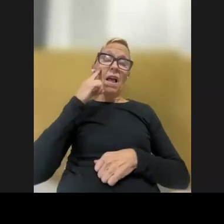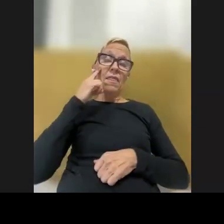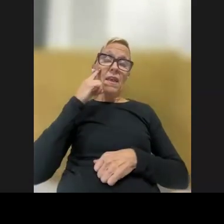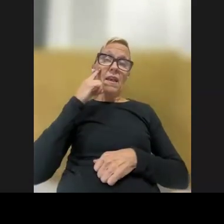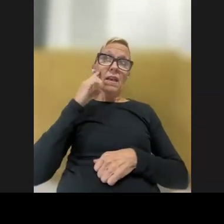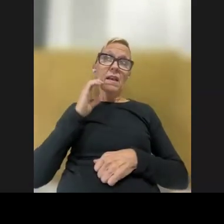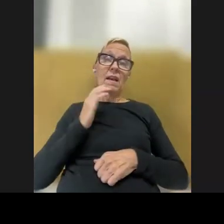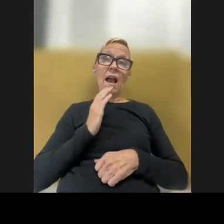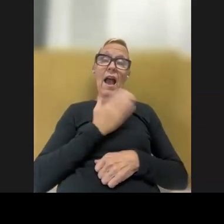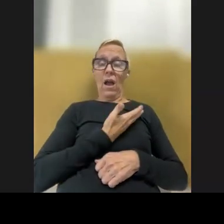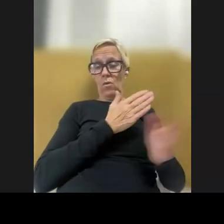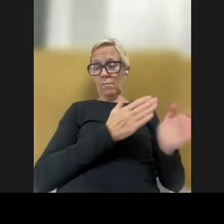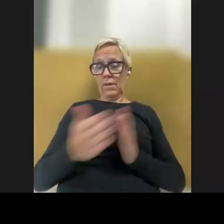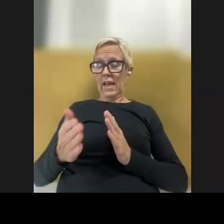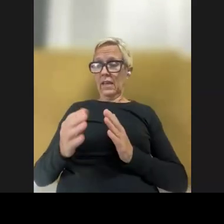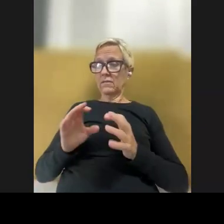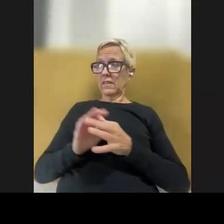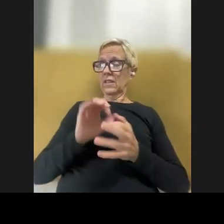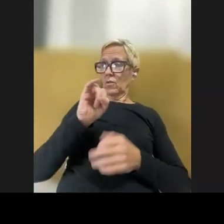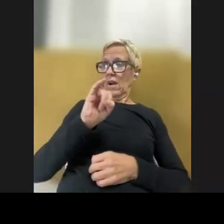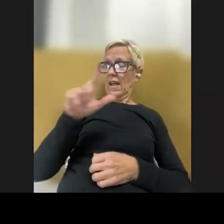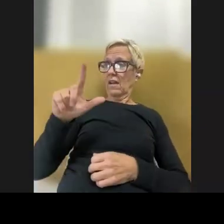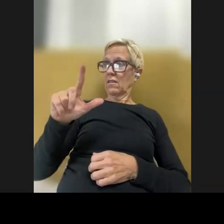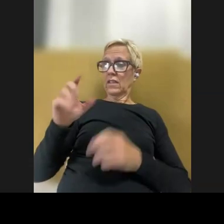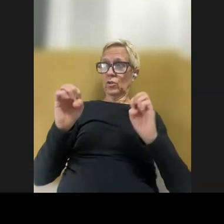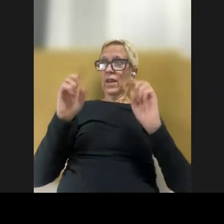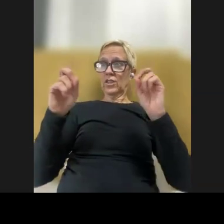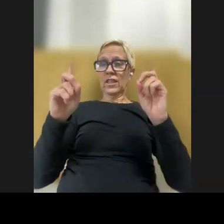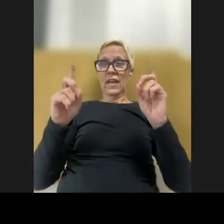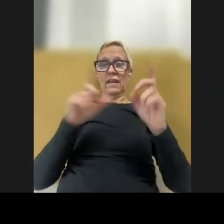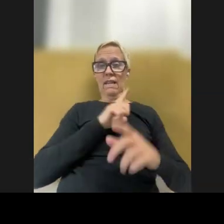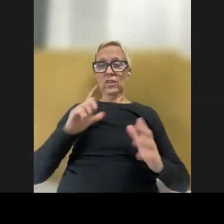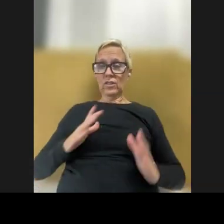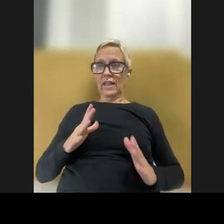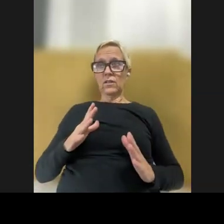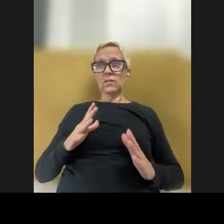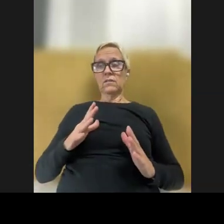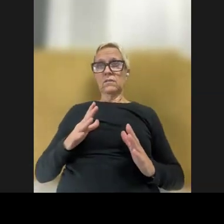But at some point you got to go enough is enough and what is next step you need to do meanwhile you can do multiple things at the same time.